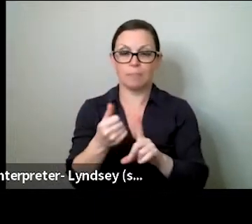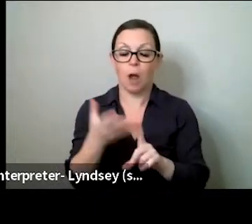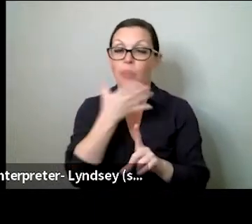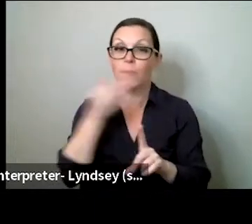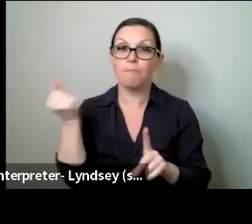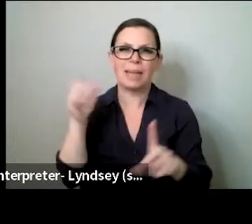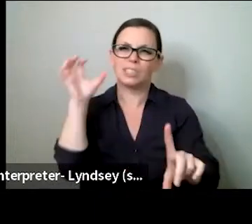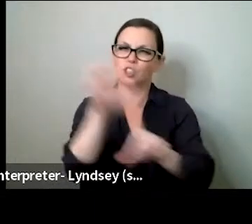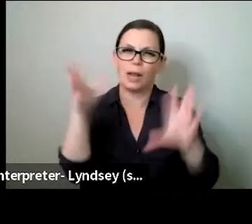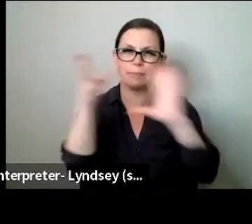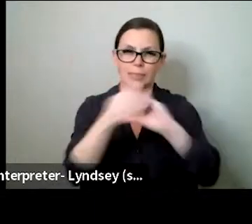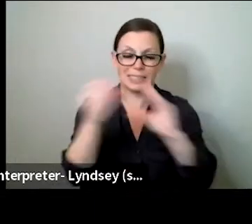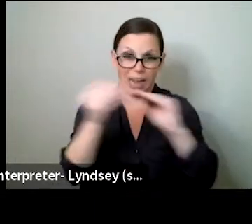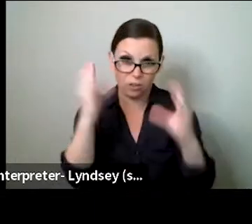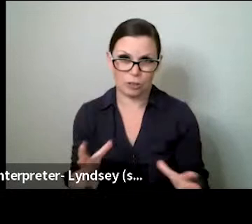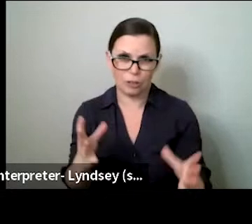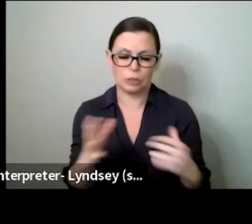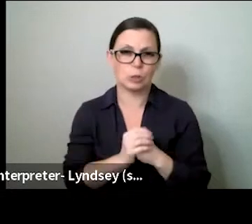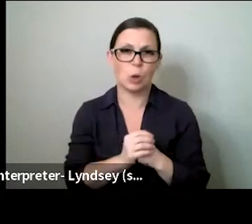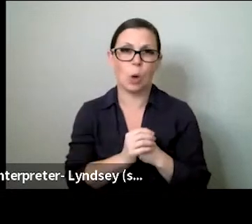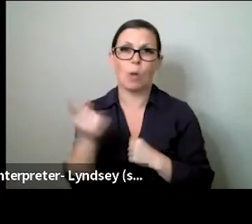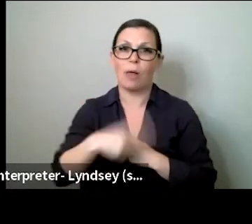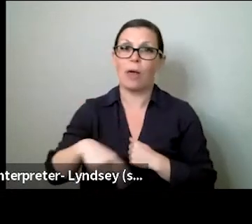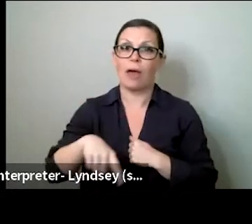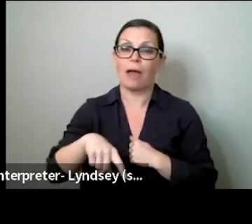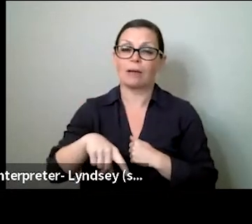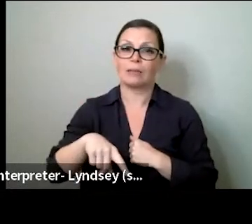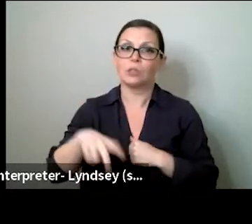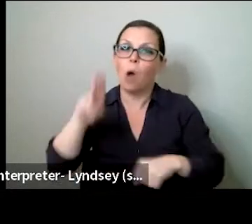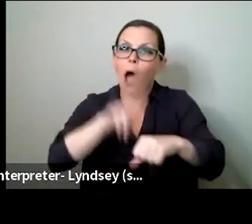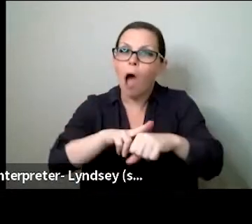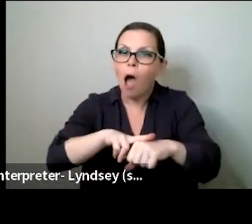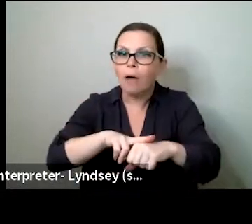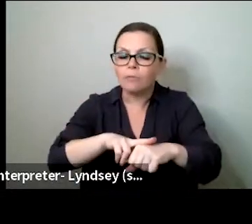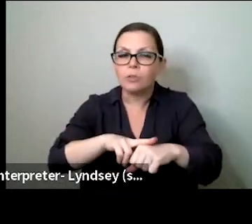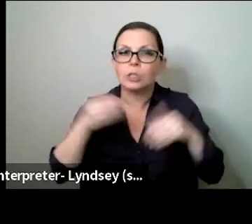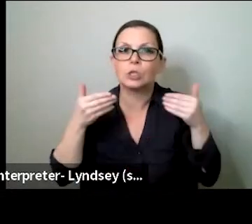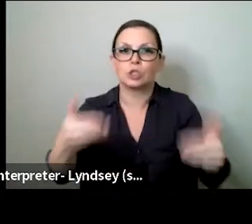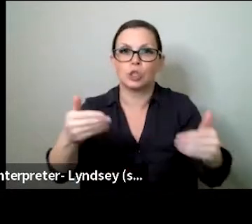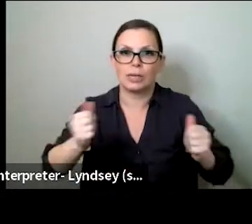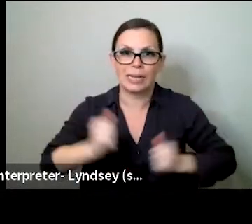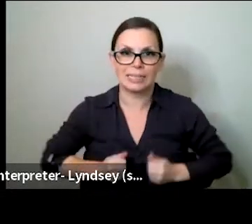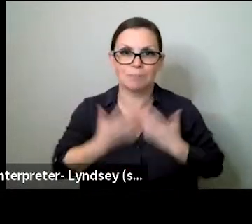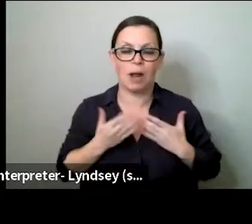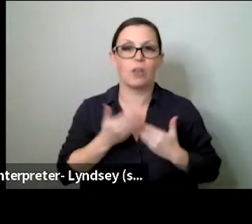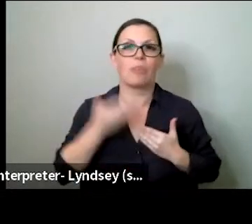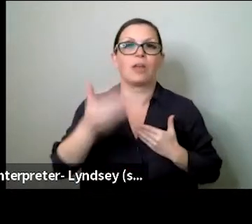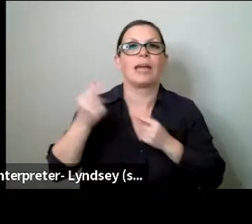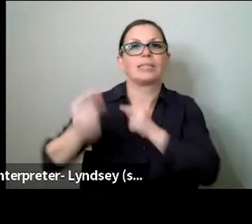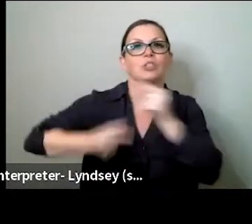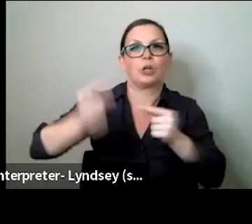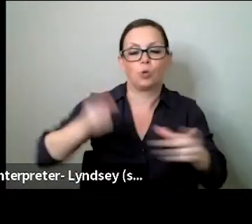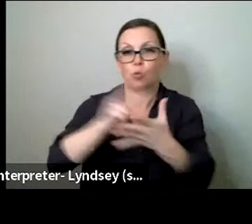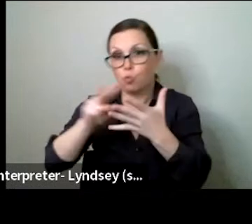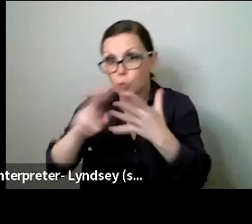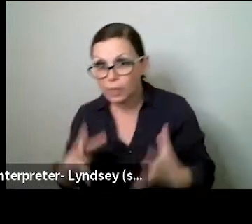so who better to inspire the next generation of readers, and children, and possibly actors,